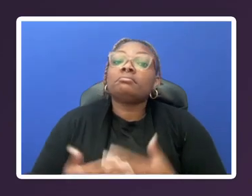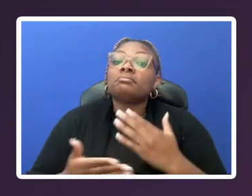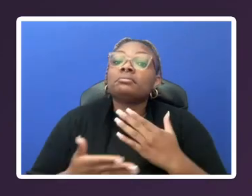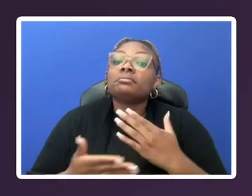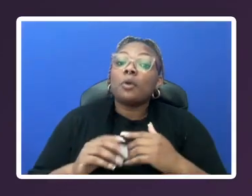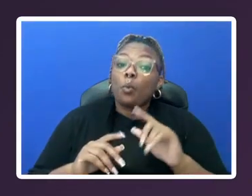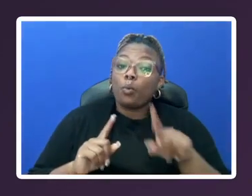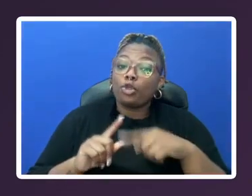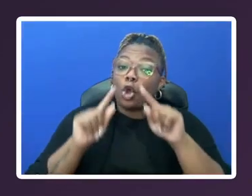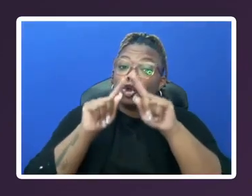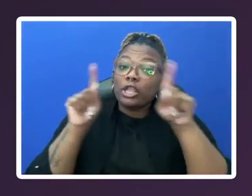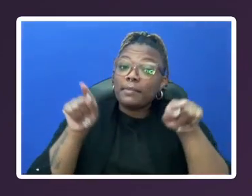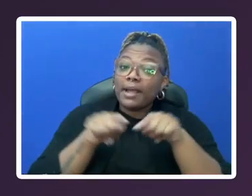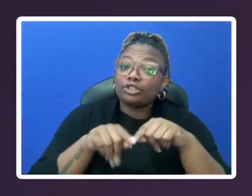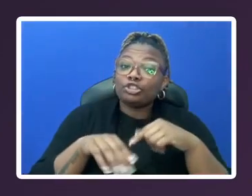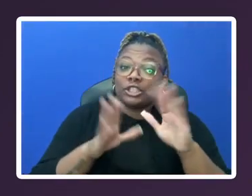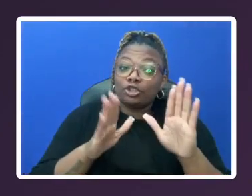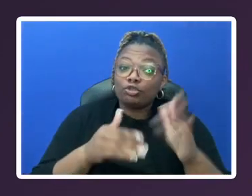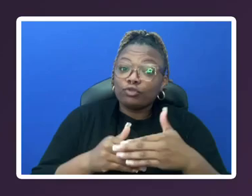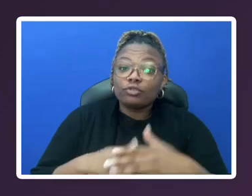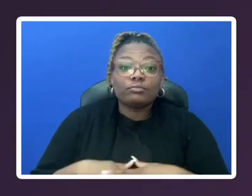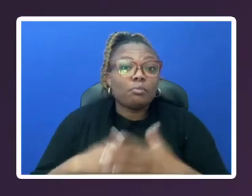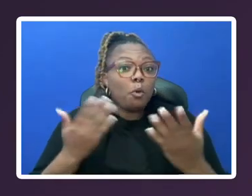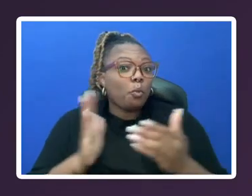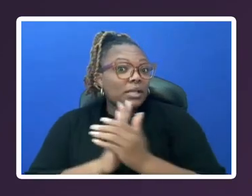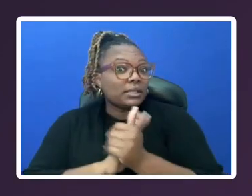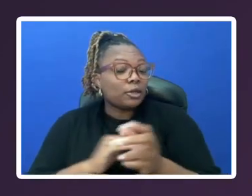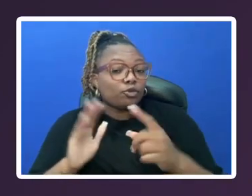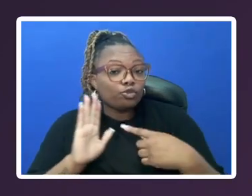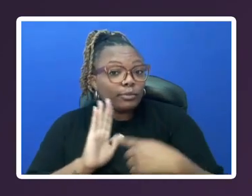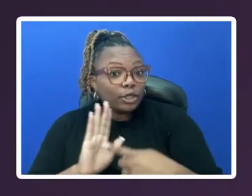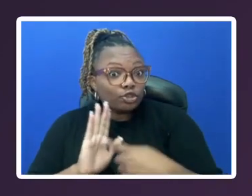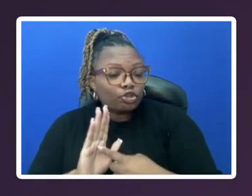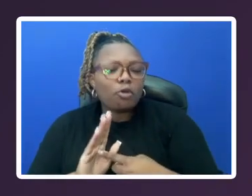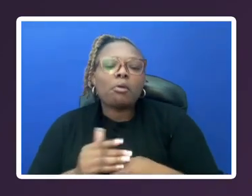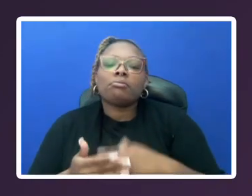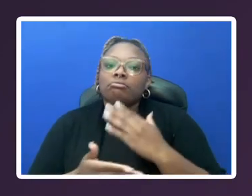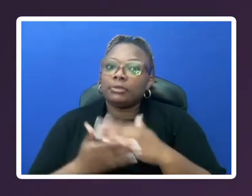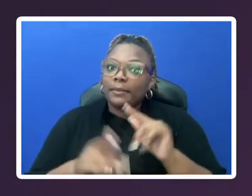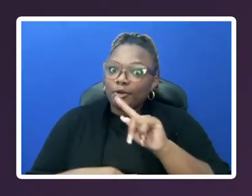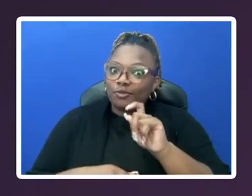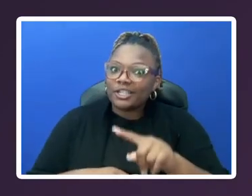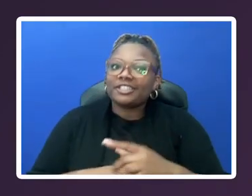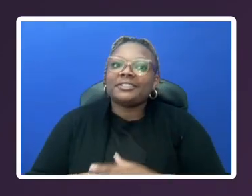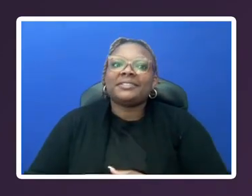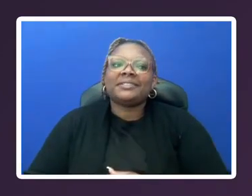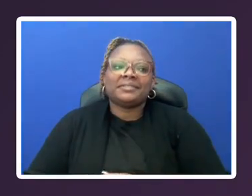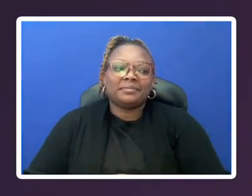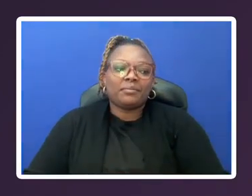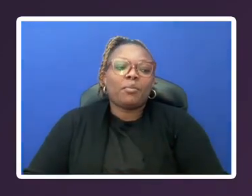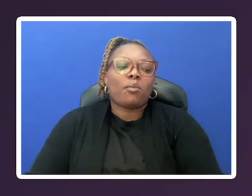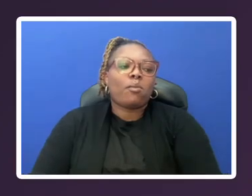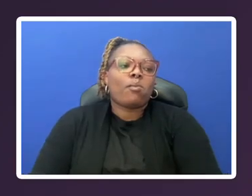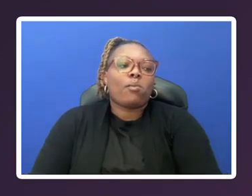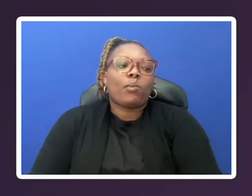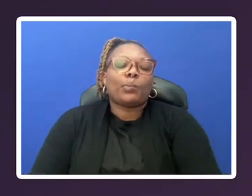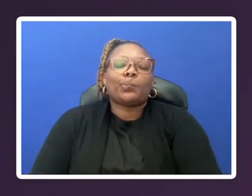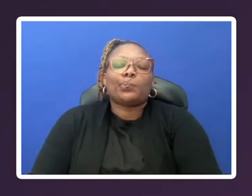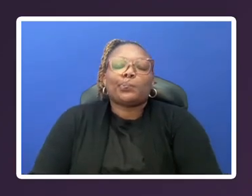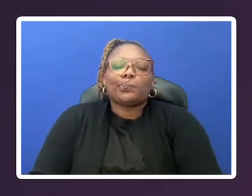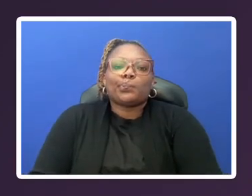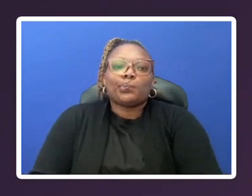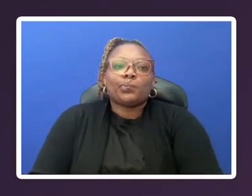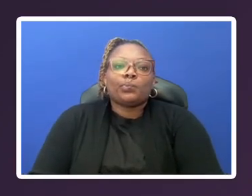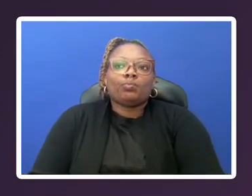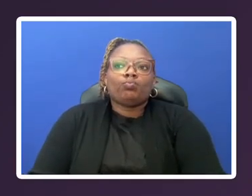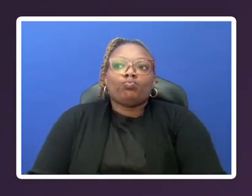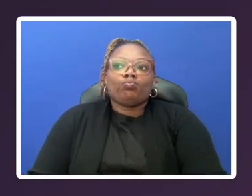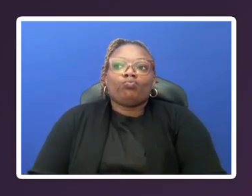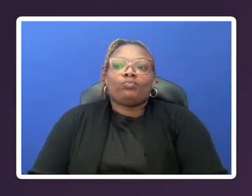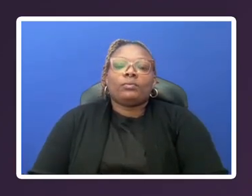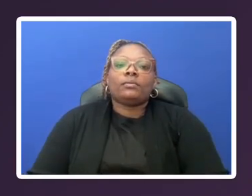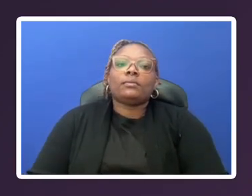being shown? Based on mixing with our earlier lens, have there been positive changes from